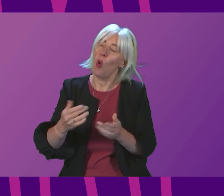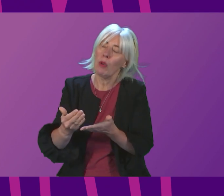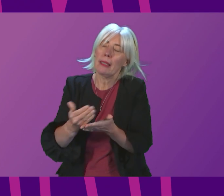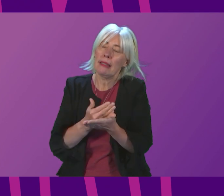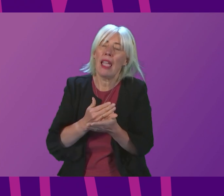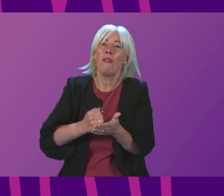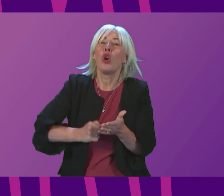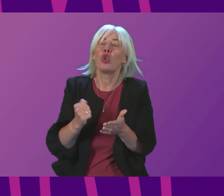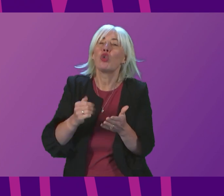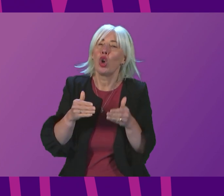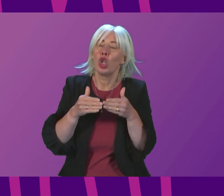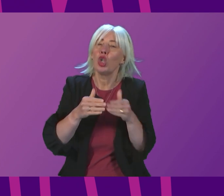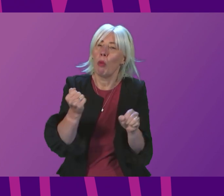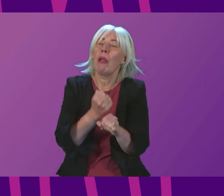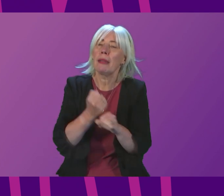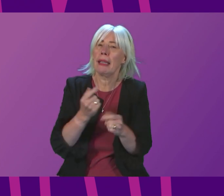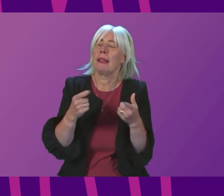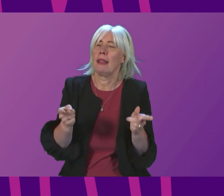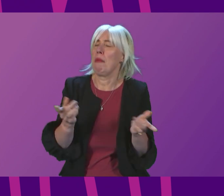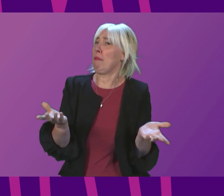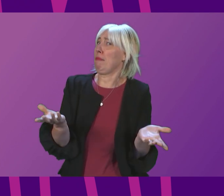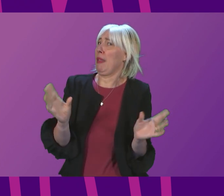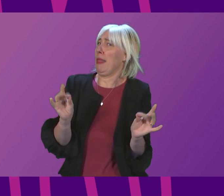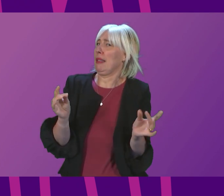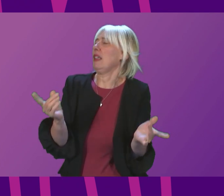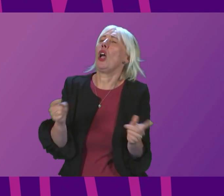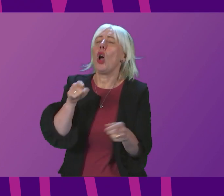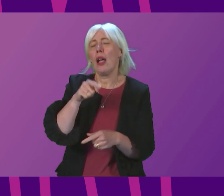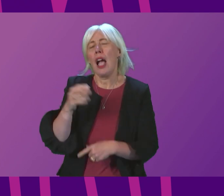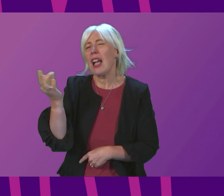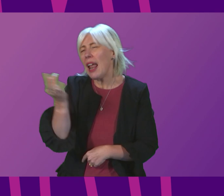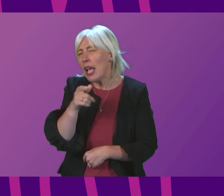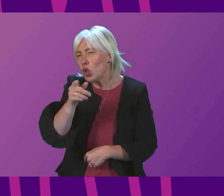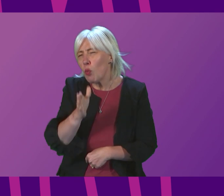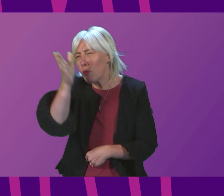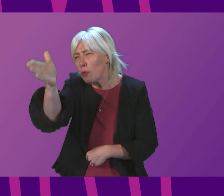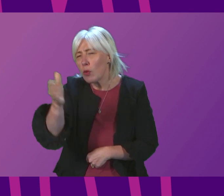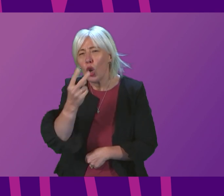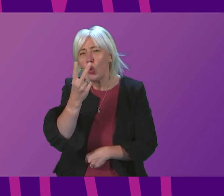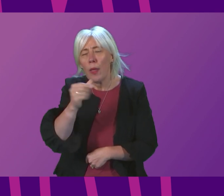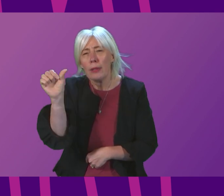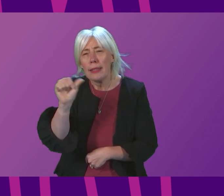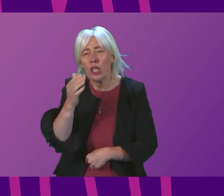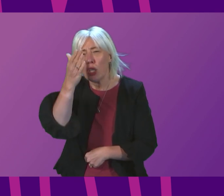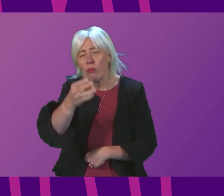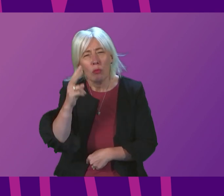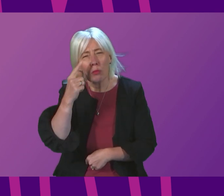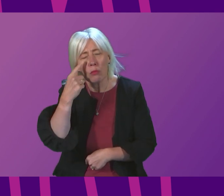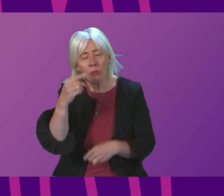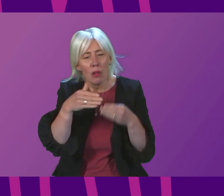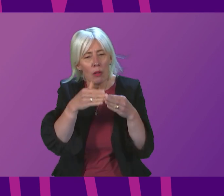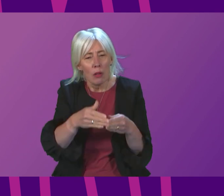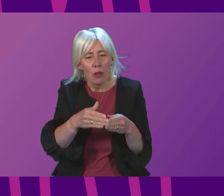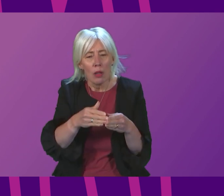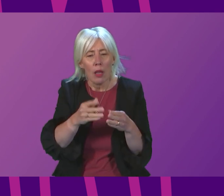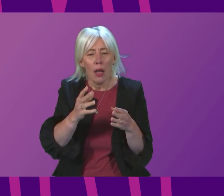When the First Minister visited the ferries in 2016, were the painted-on windows not a